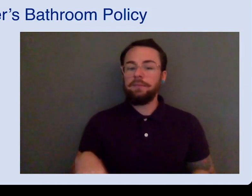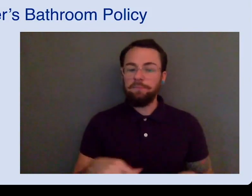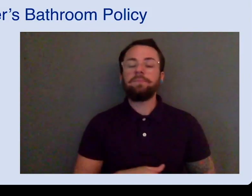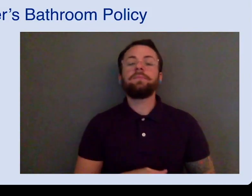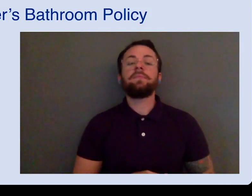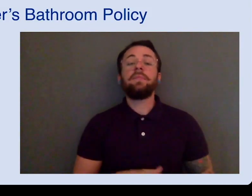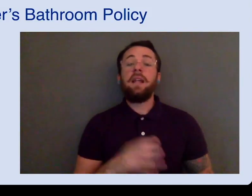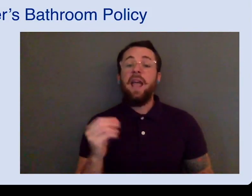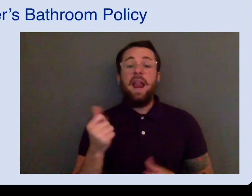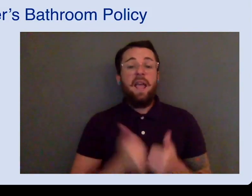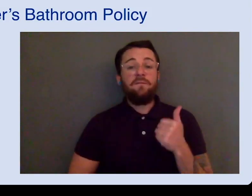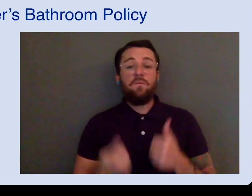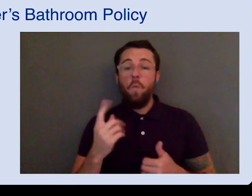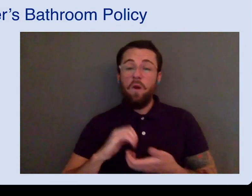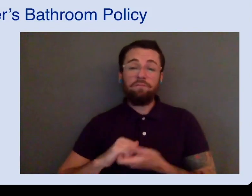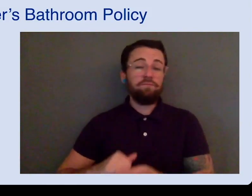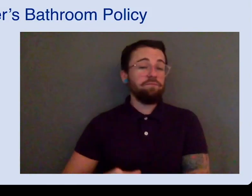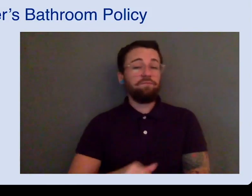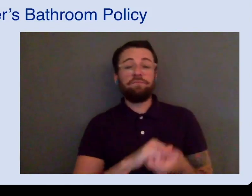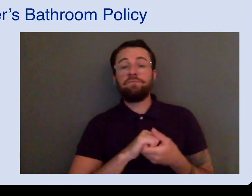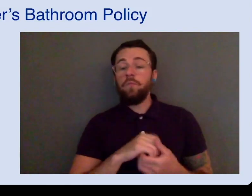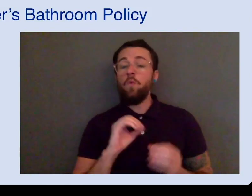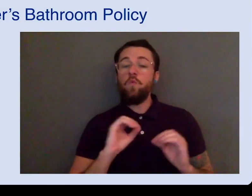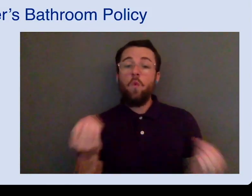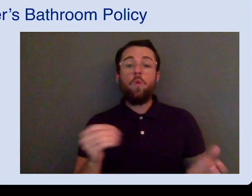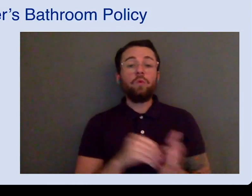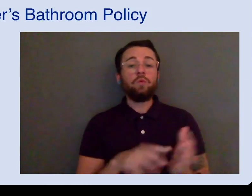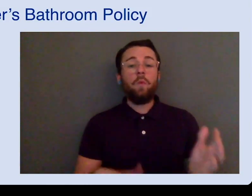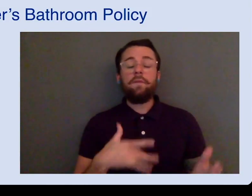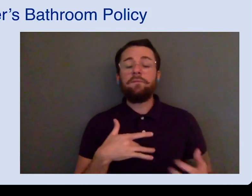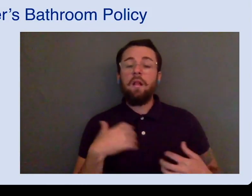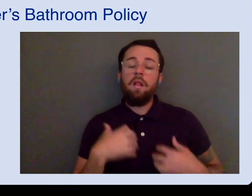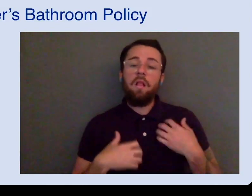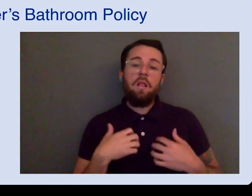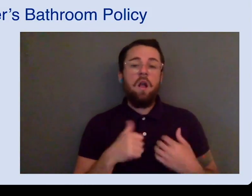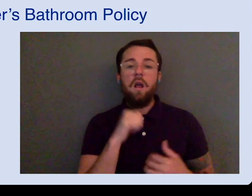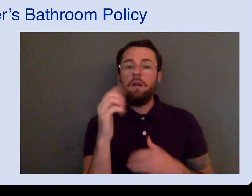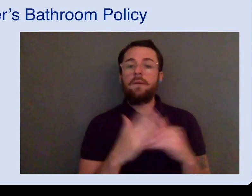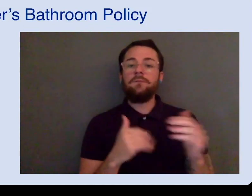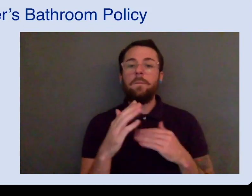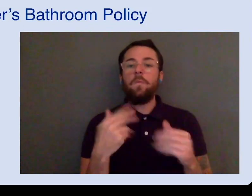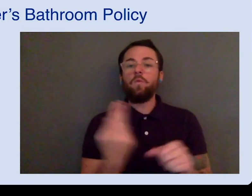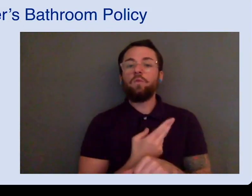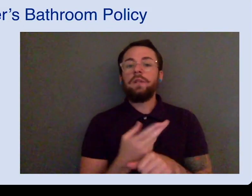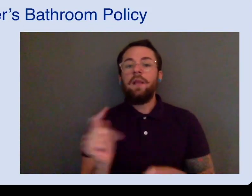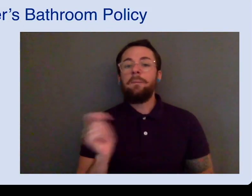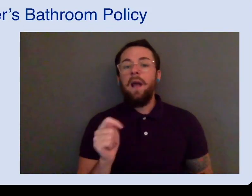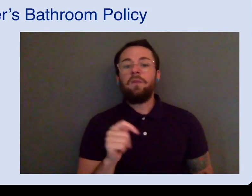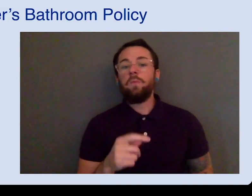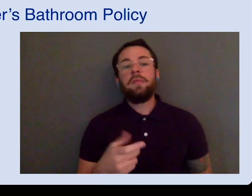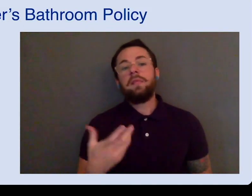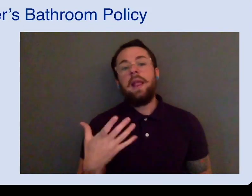Got to complaints. Just support. Established the system and everyone is very cooperative.